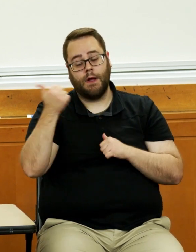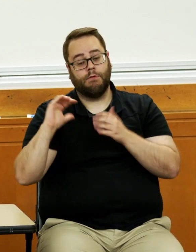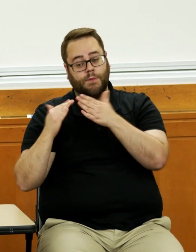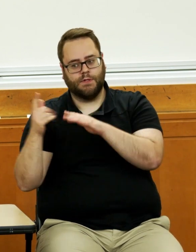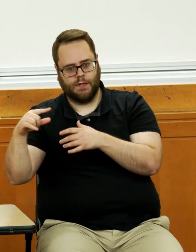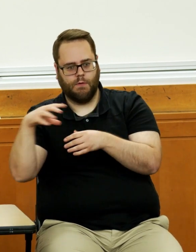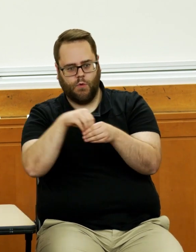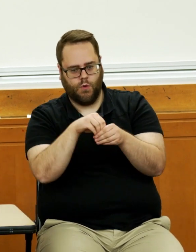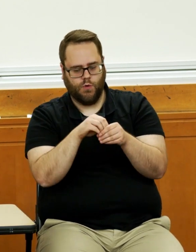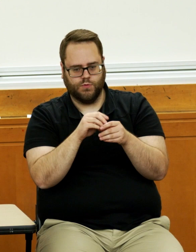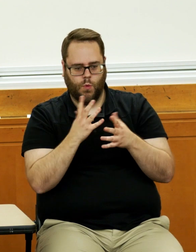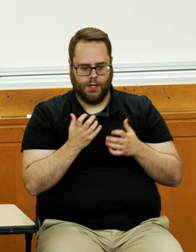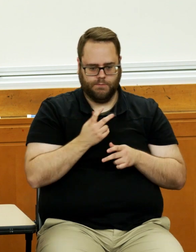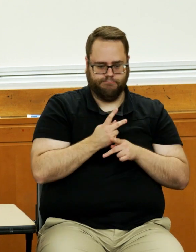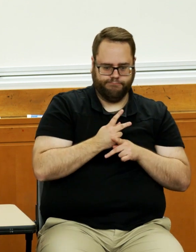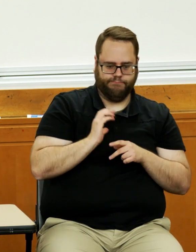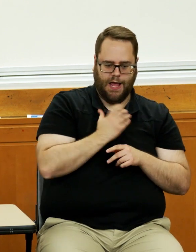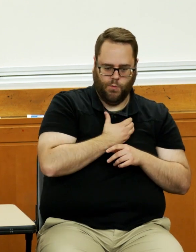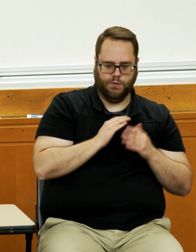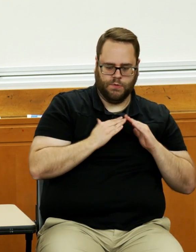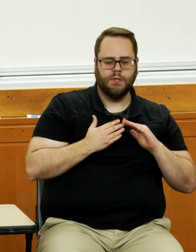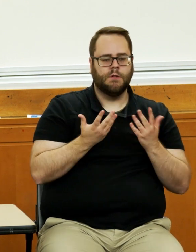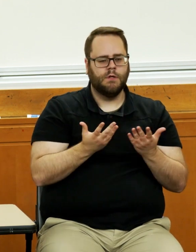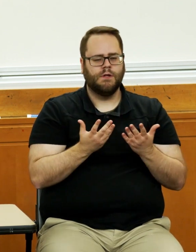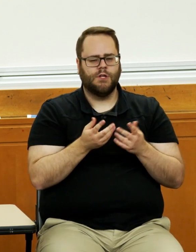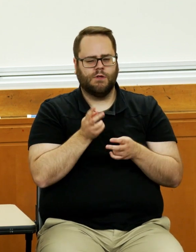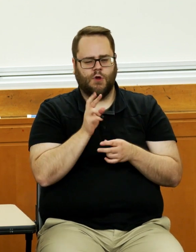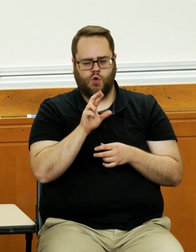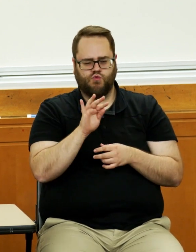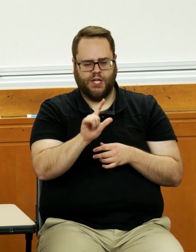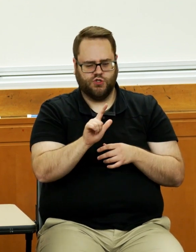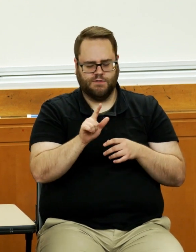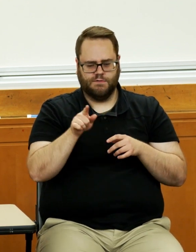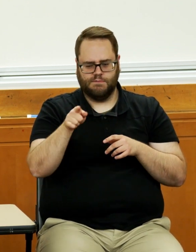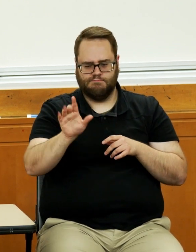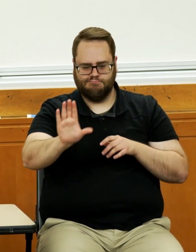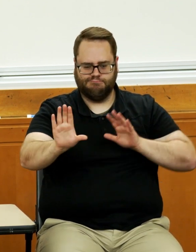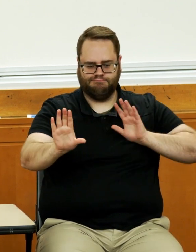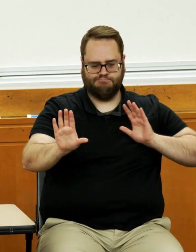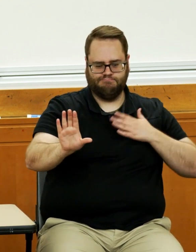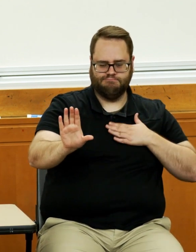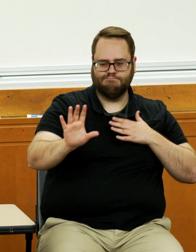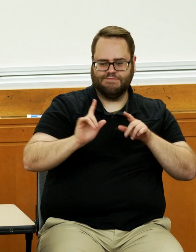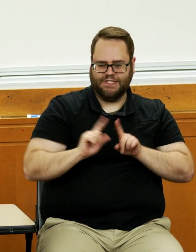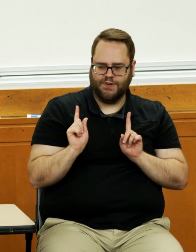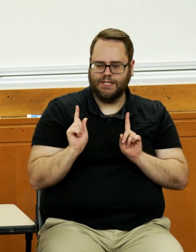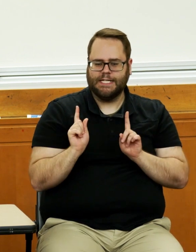think we have a hard time, across racial lines, having honest conversations about what it looks